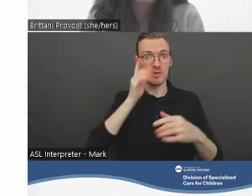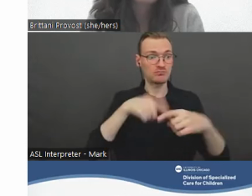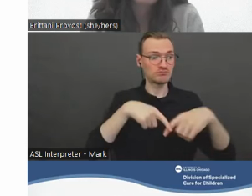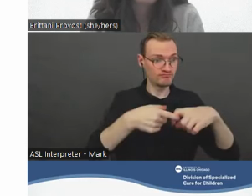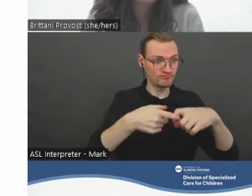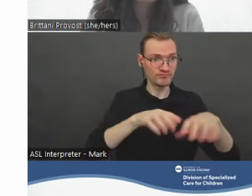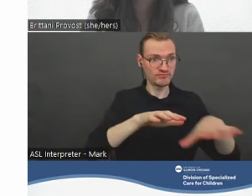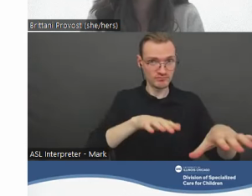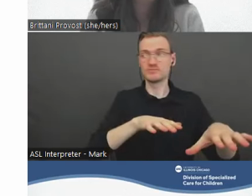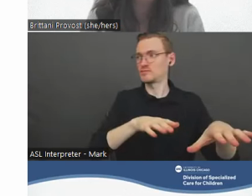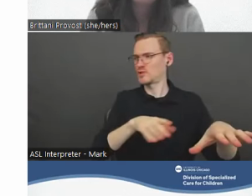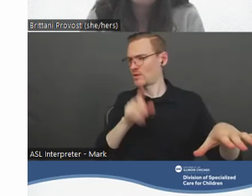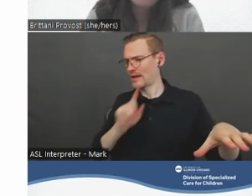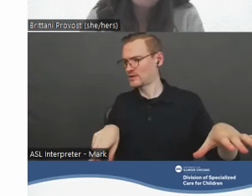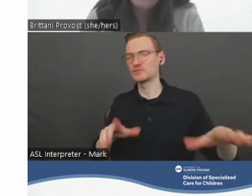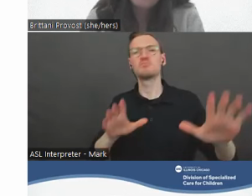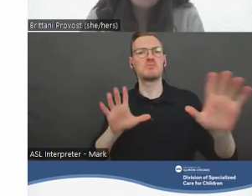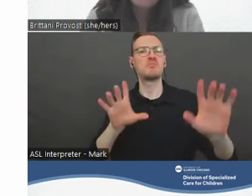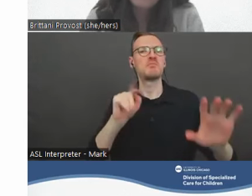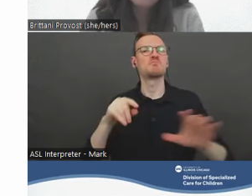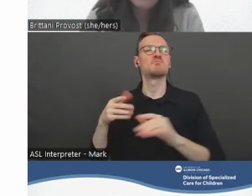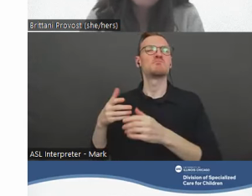the end of the presentation to make sure that we can get through everything that we need to